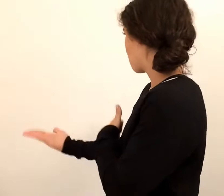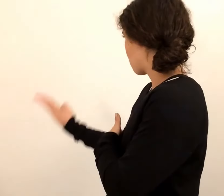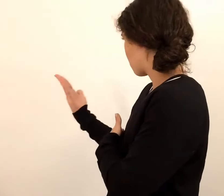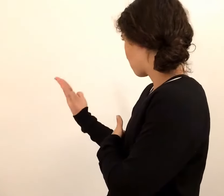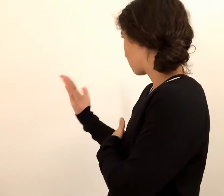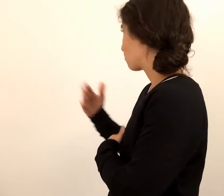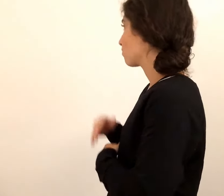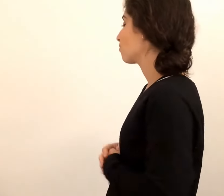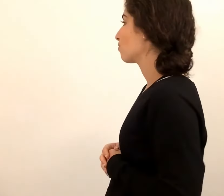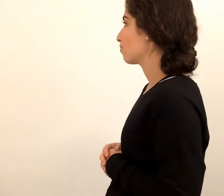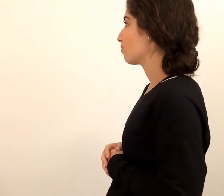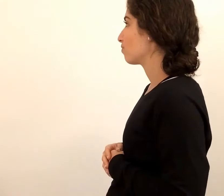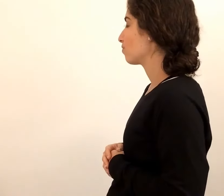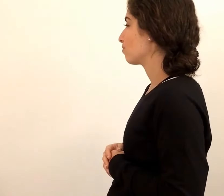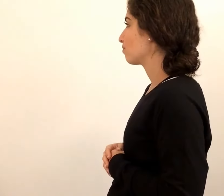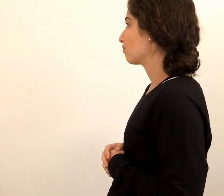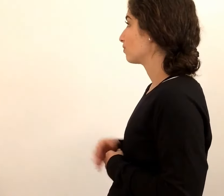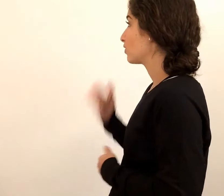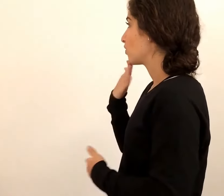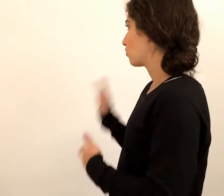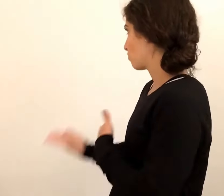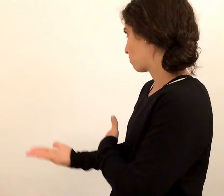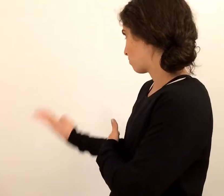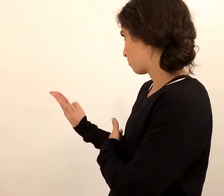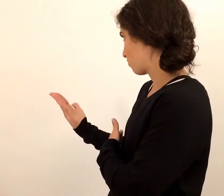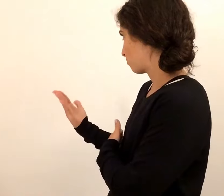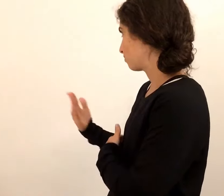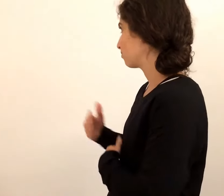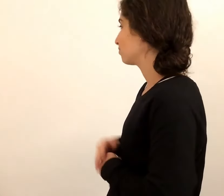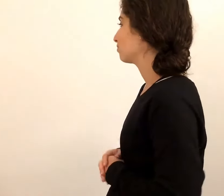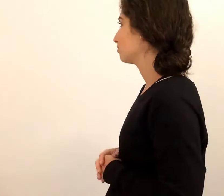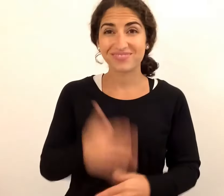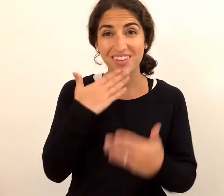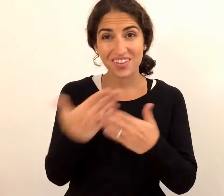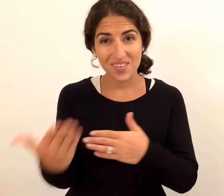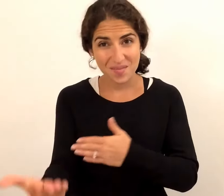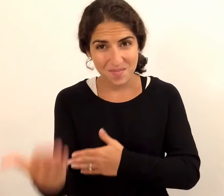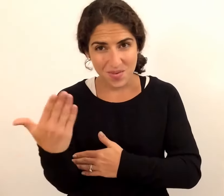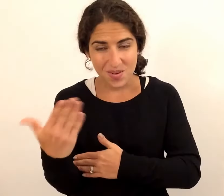good morning. good morning.